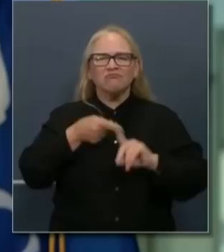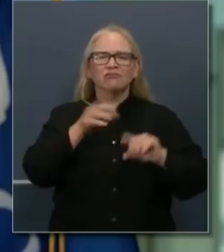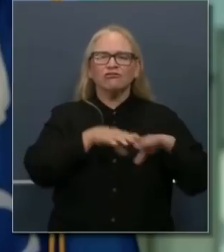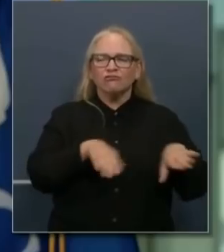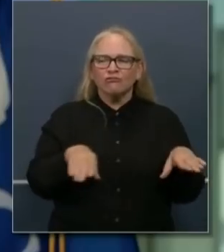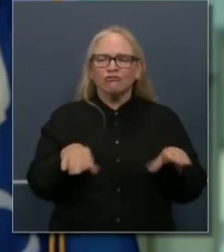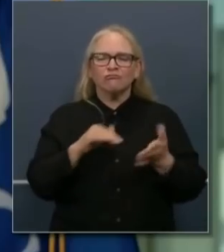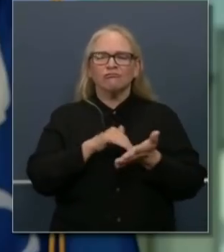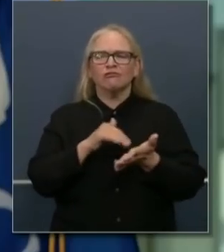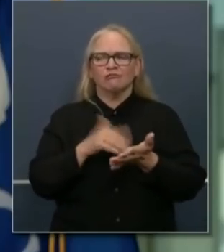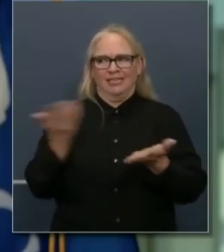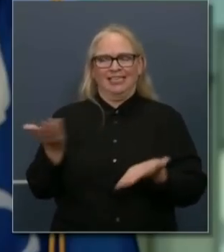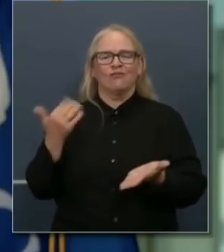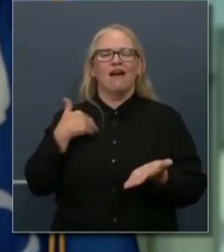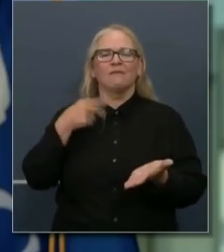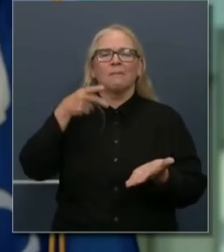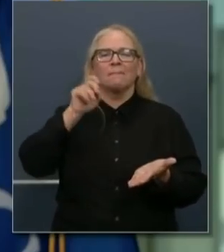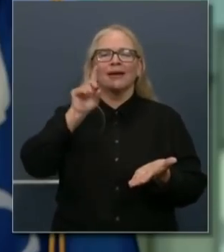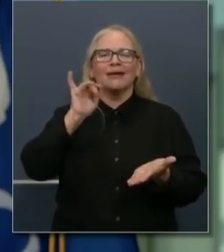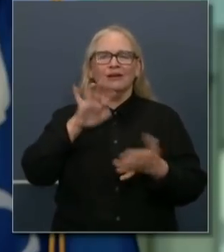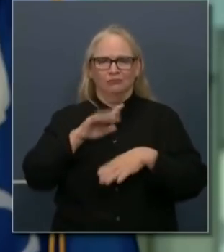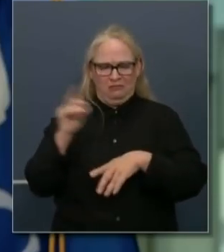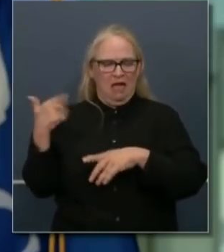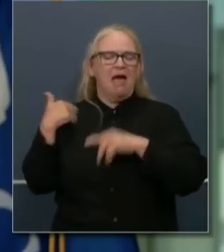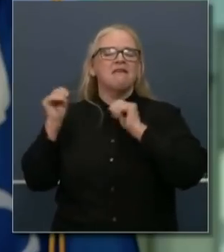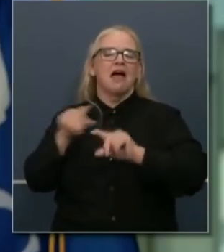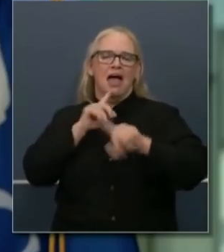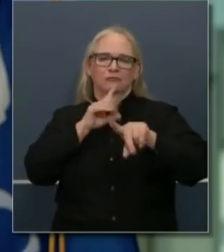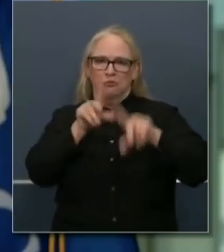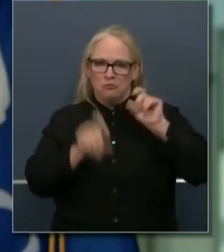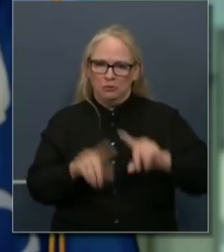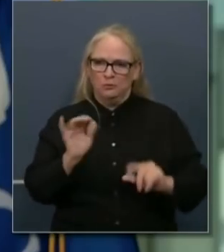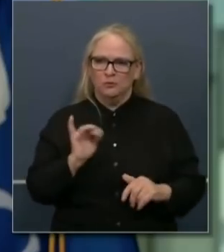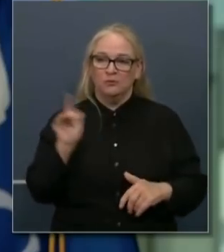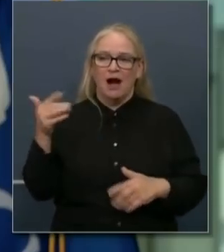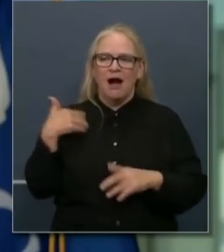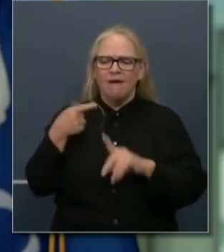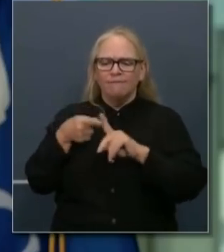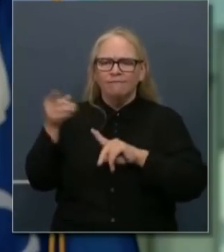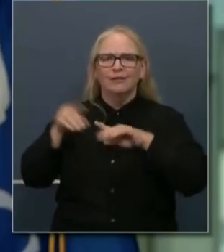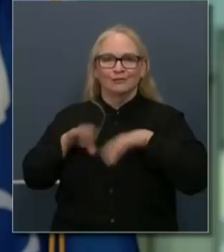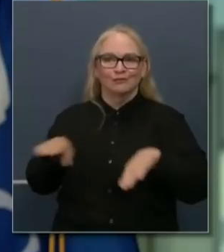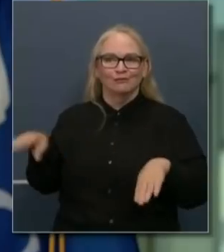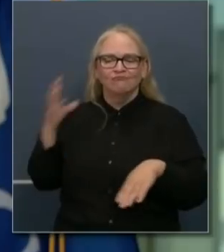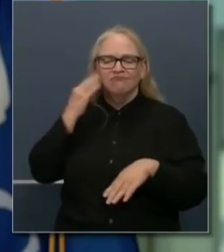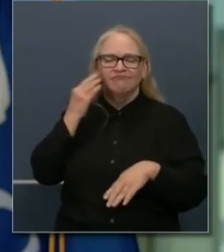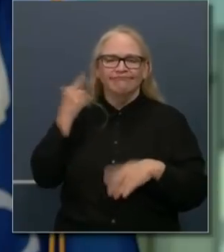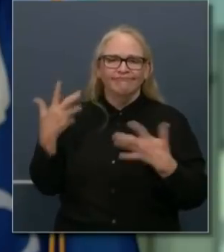THEMSELVES IS AVAILABLE FOR QUESTIONS AND CAN TALK A LITTLE